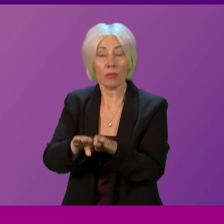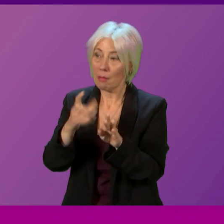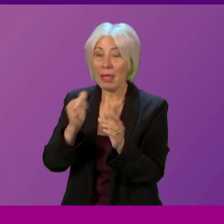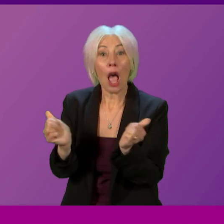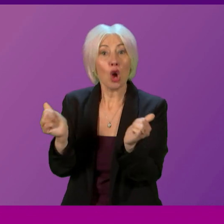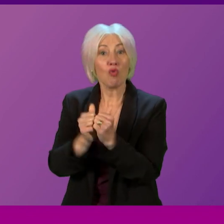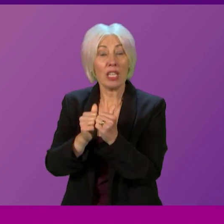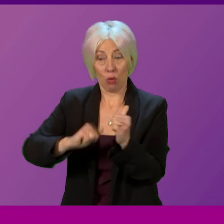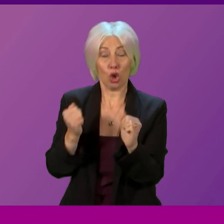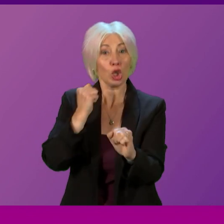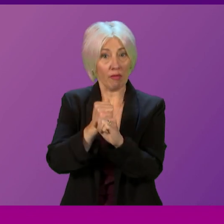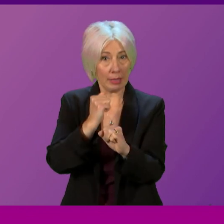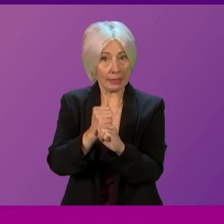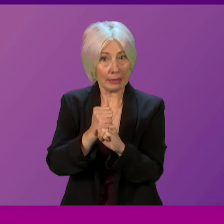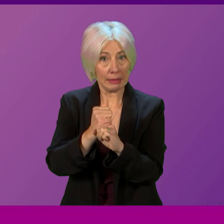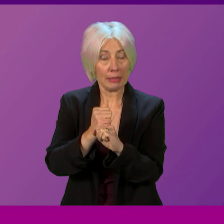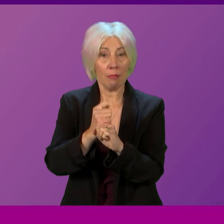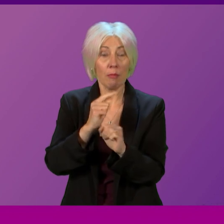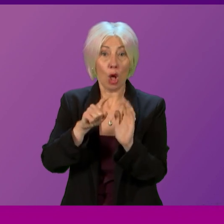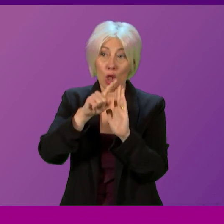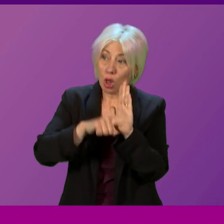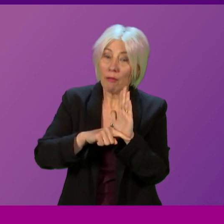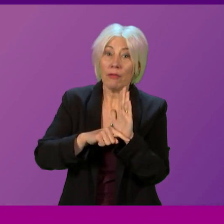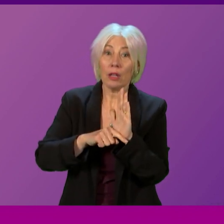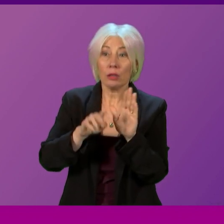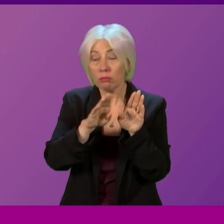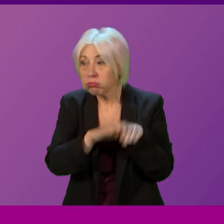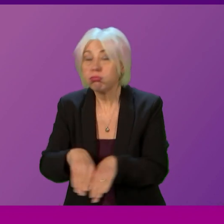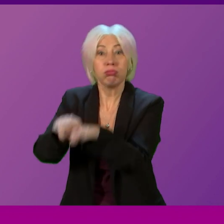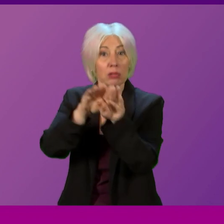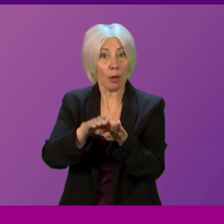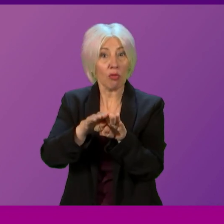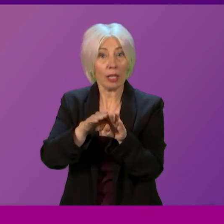with the Scottish Government for a lawful, constitutional and democratic referendum.